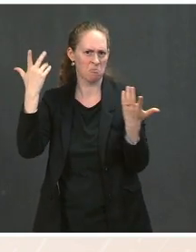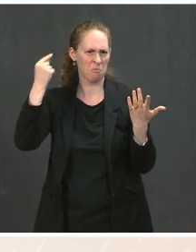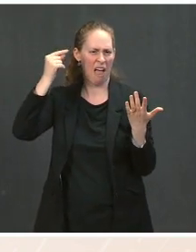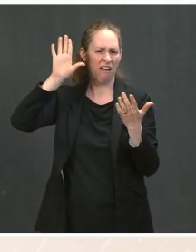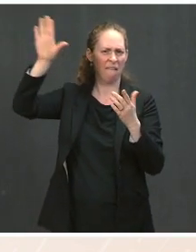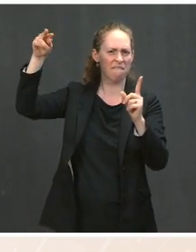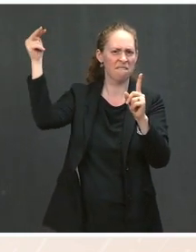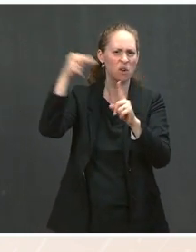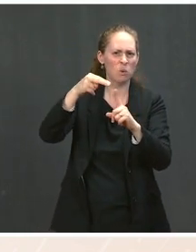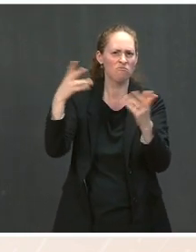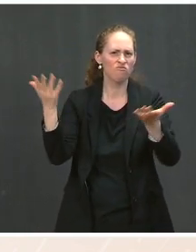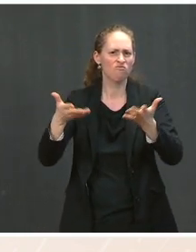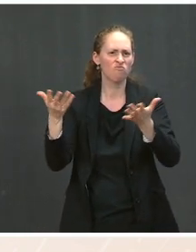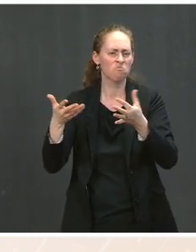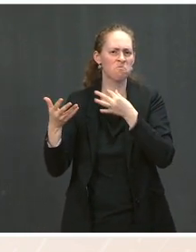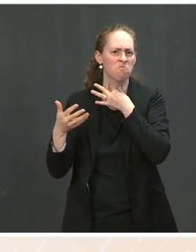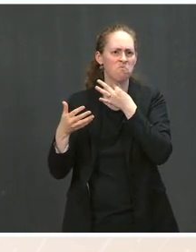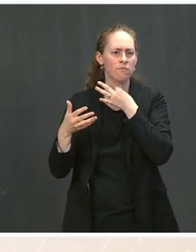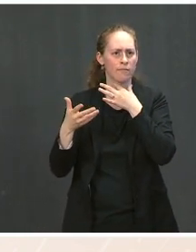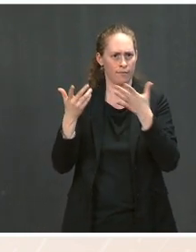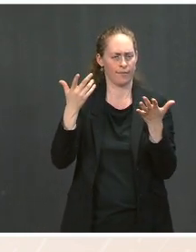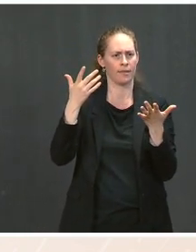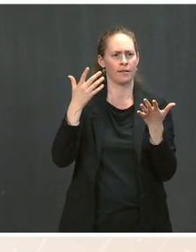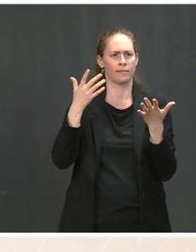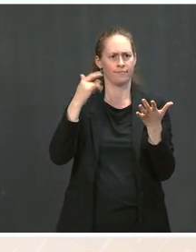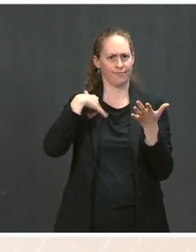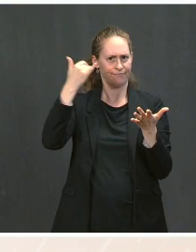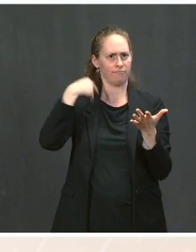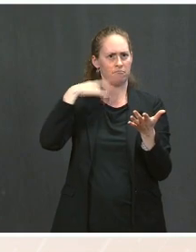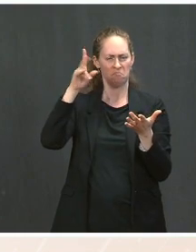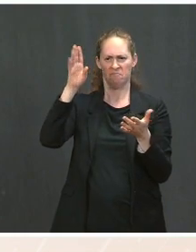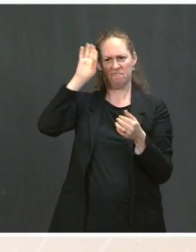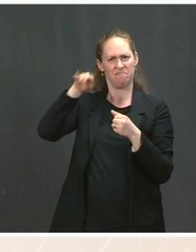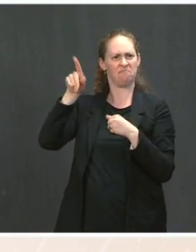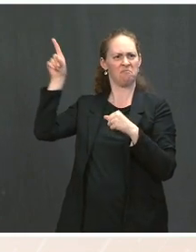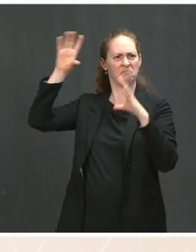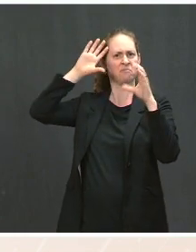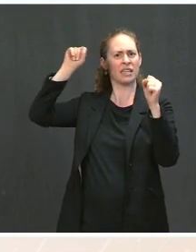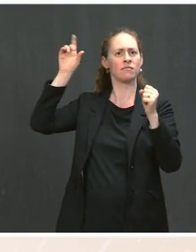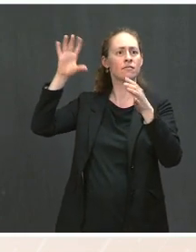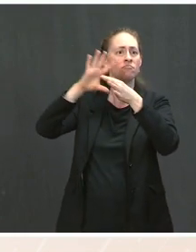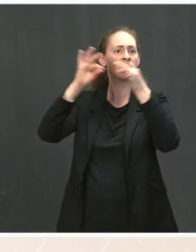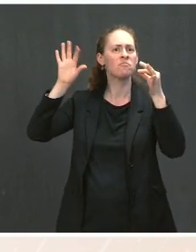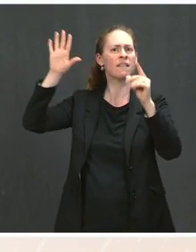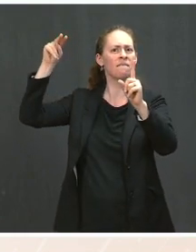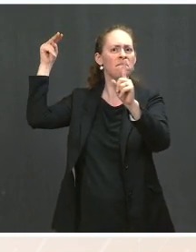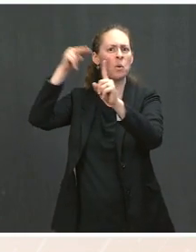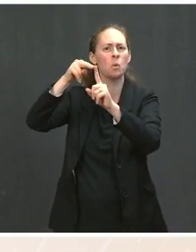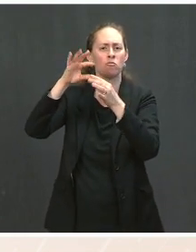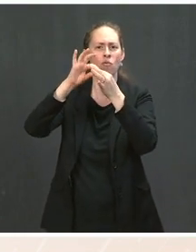I don't believe we've heard President Biden, his thoughts on cryptocurrency. So can you give us some sort of insight?